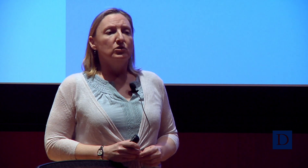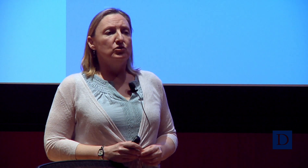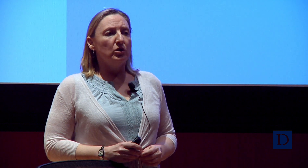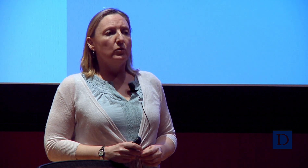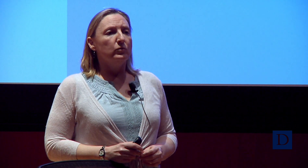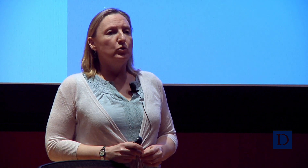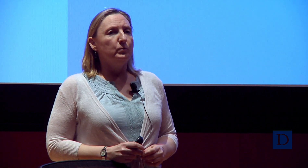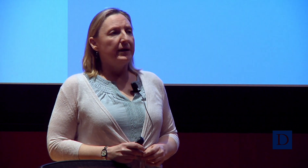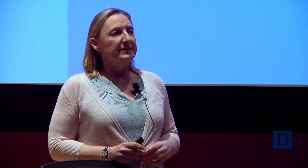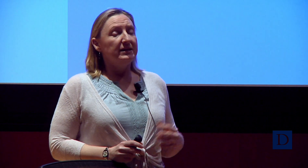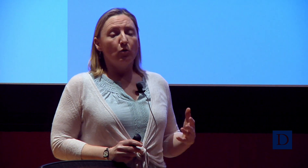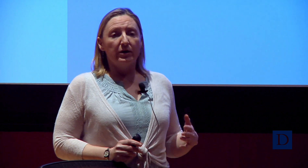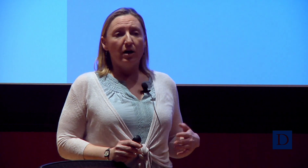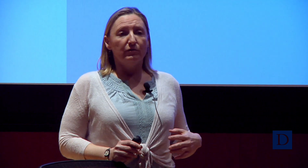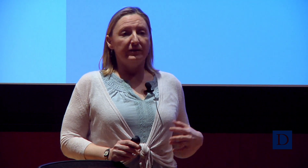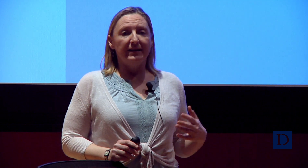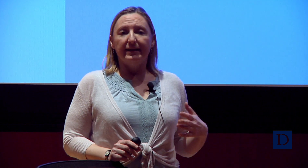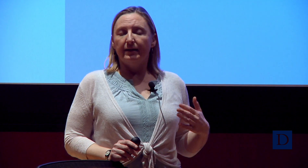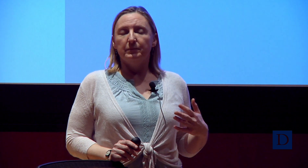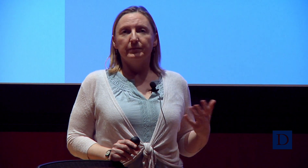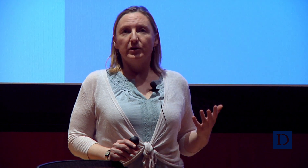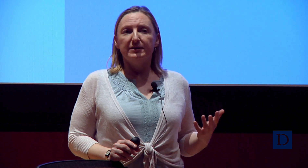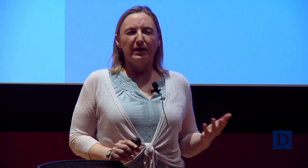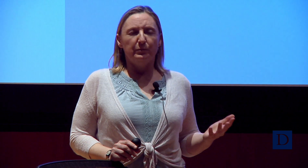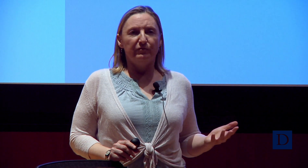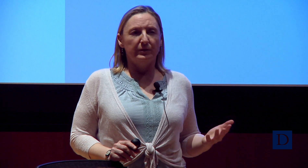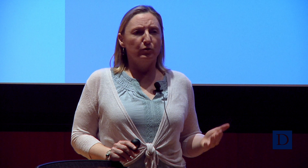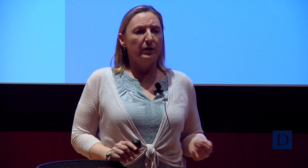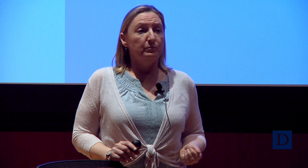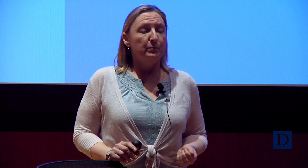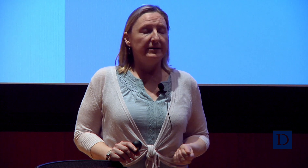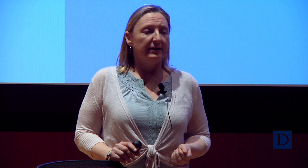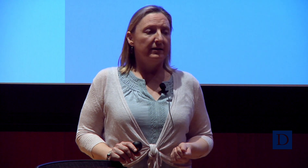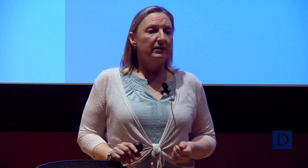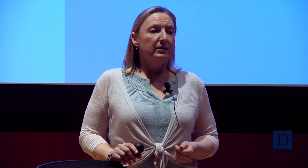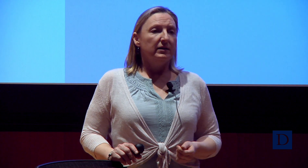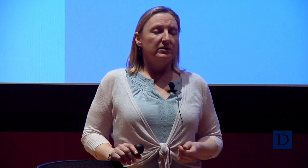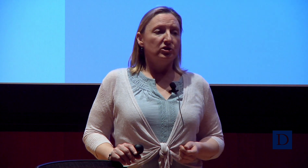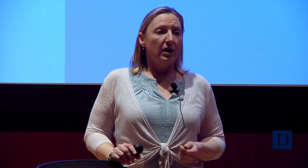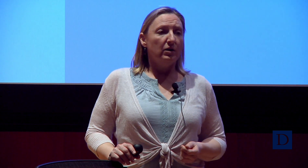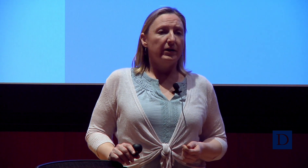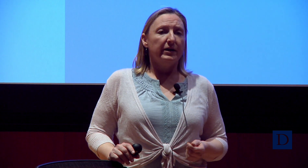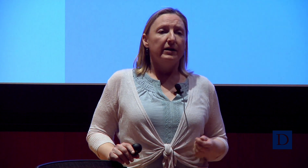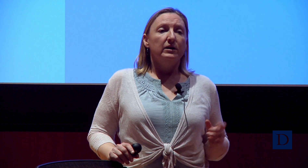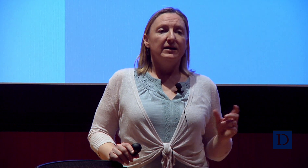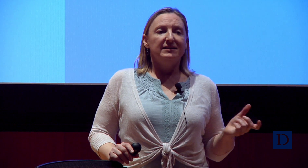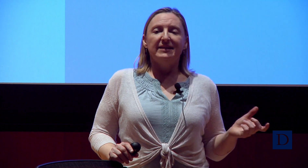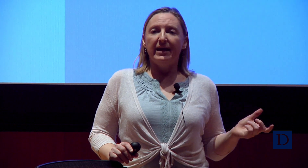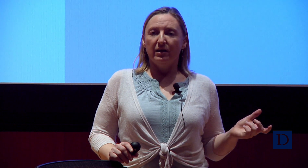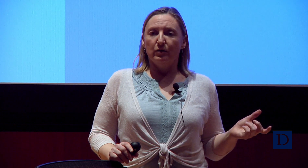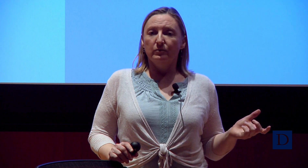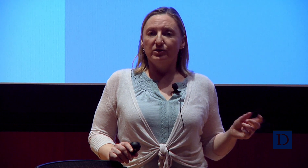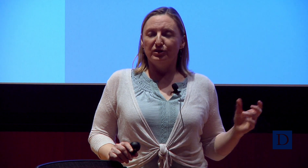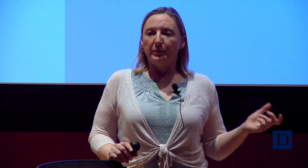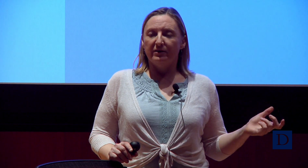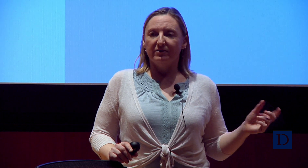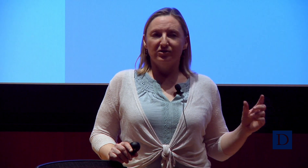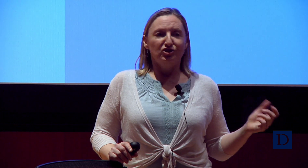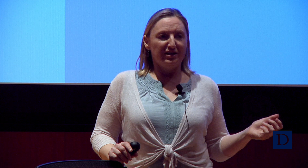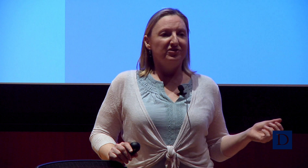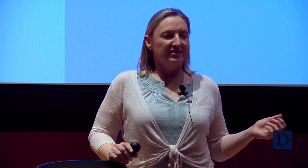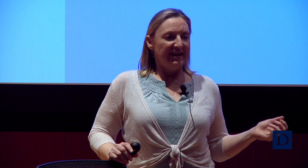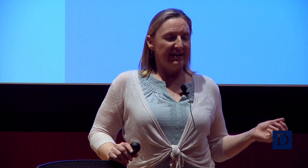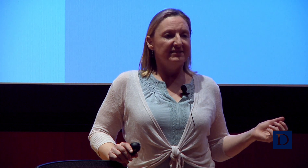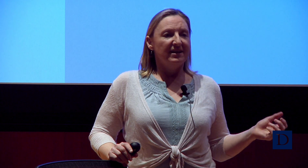So, you might see choreography, like a good example from a group called Momenta, in the Chicago area, is a tango, which is a partnered, gendered dance,